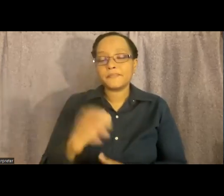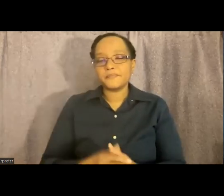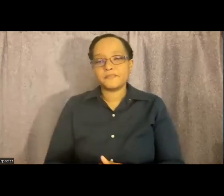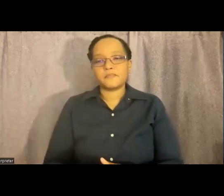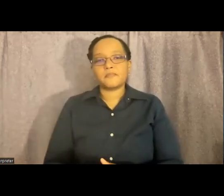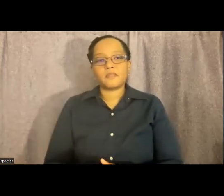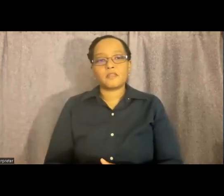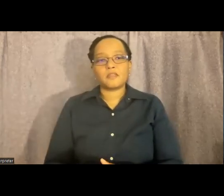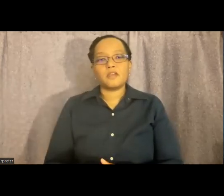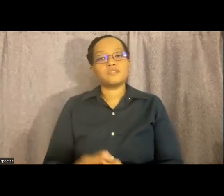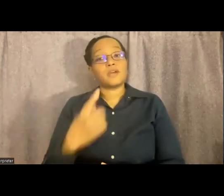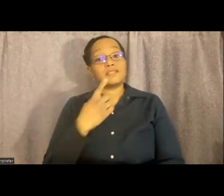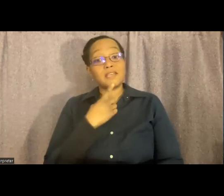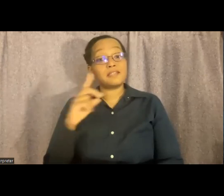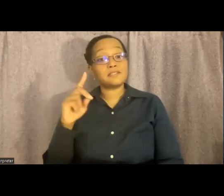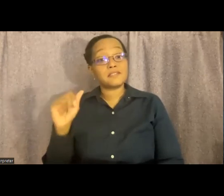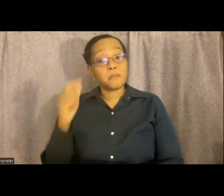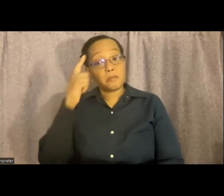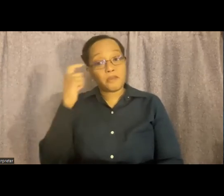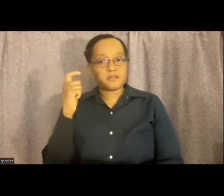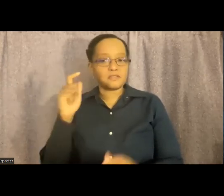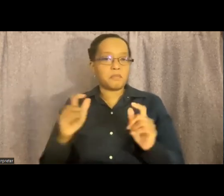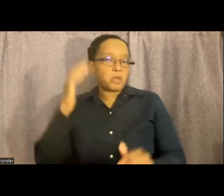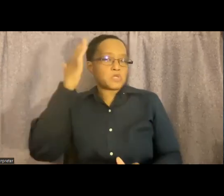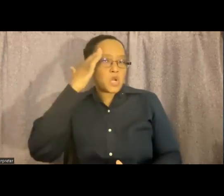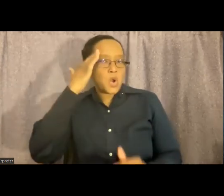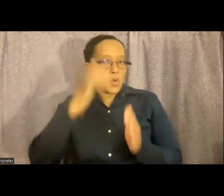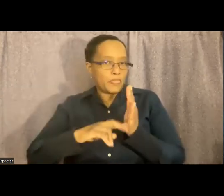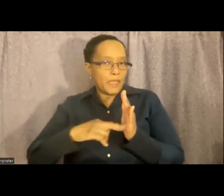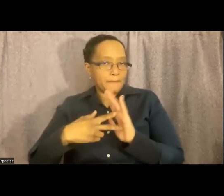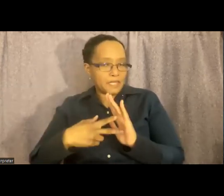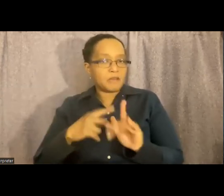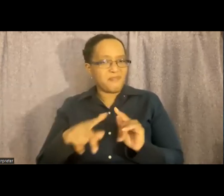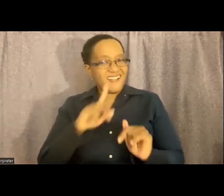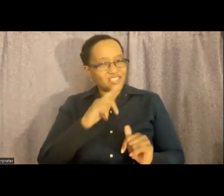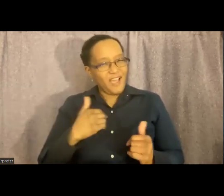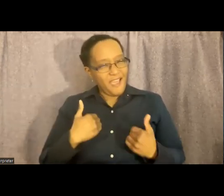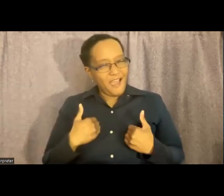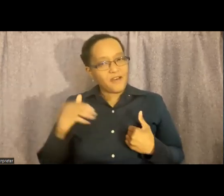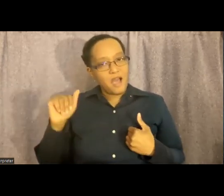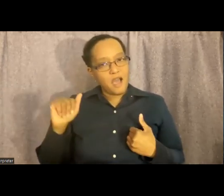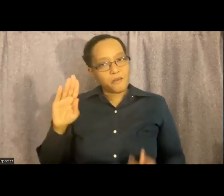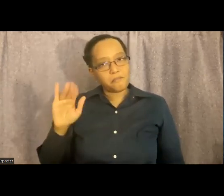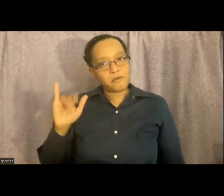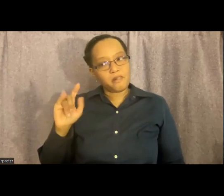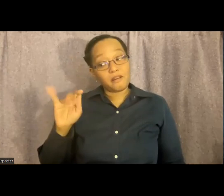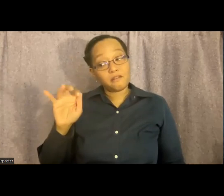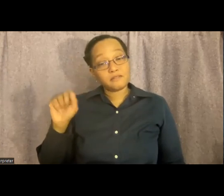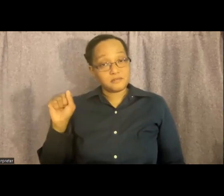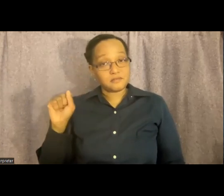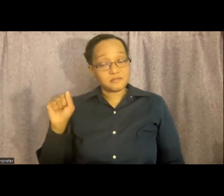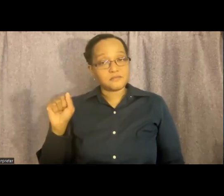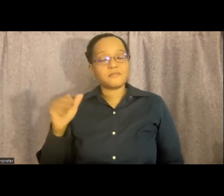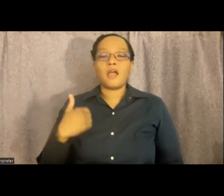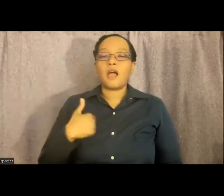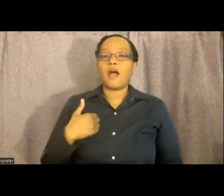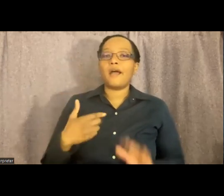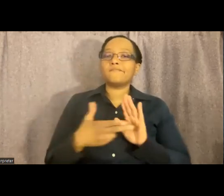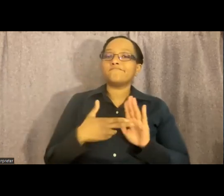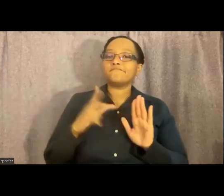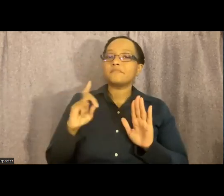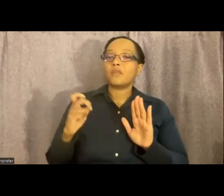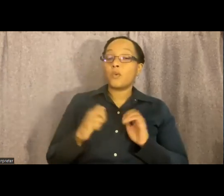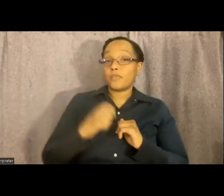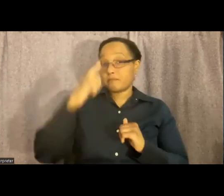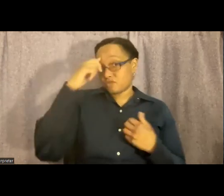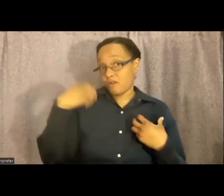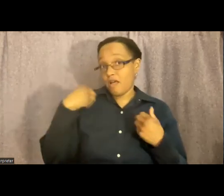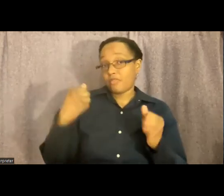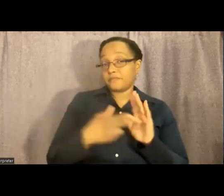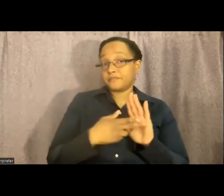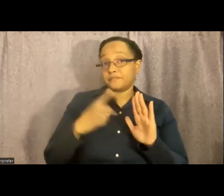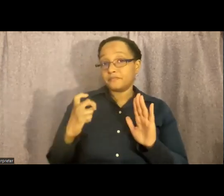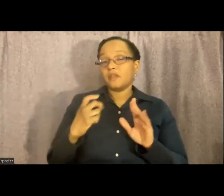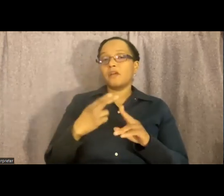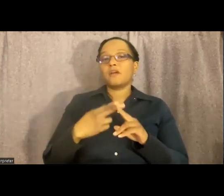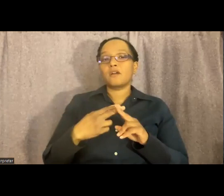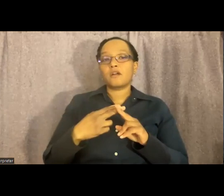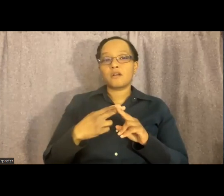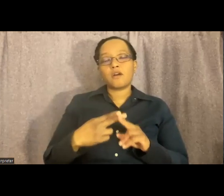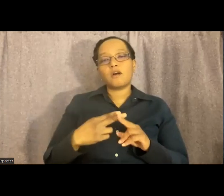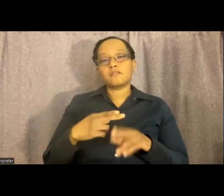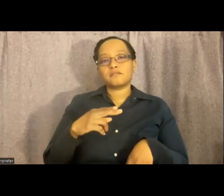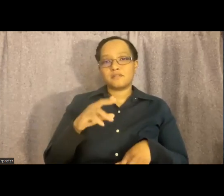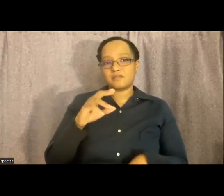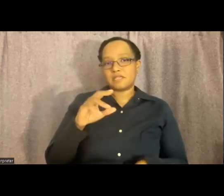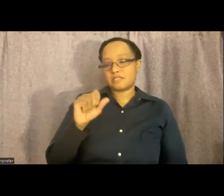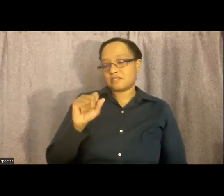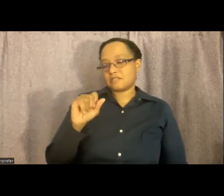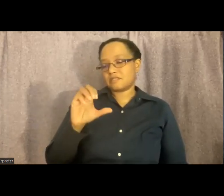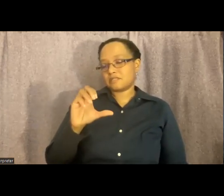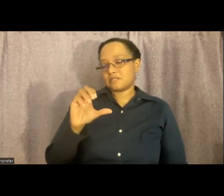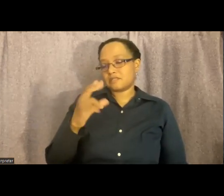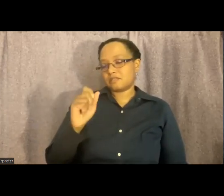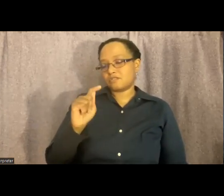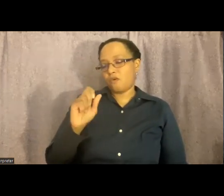I say disability because that is unknown thing, however, what I have are abilities.